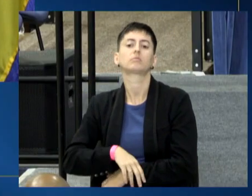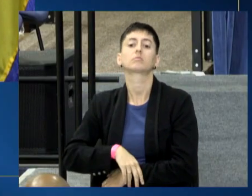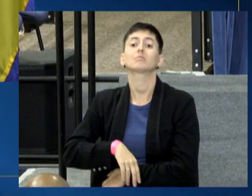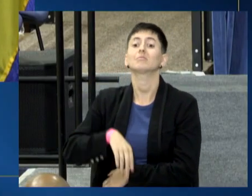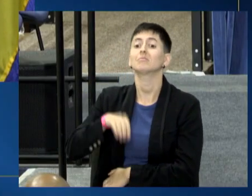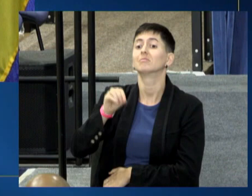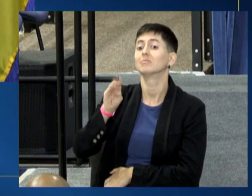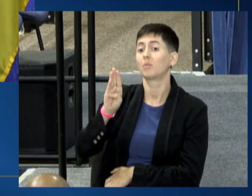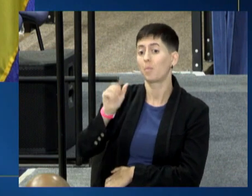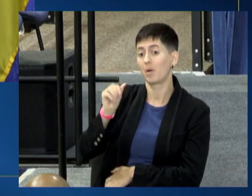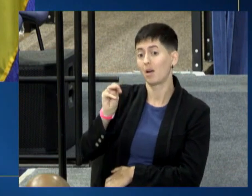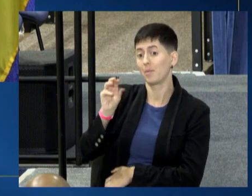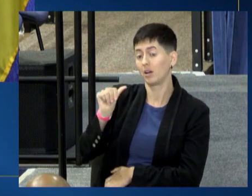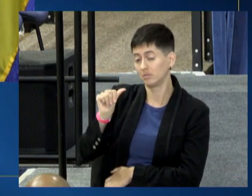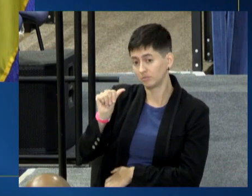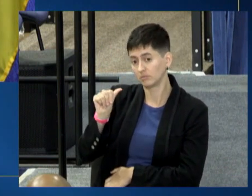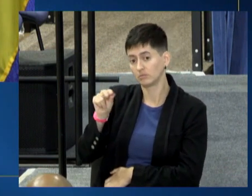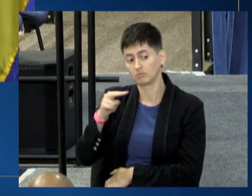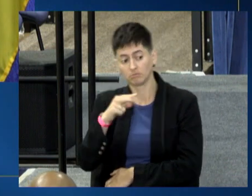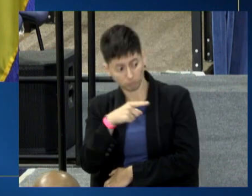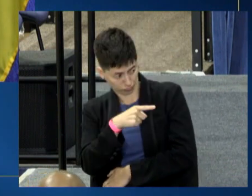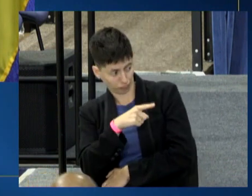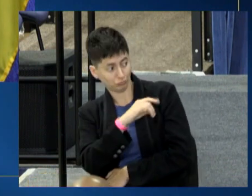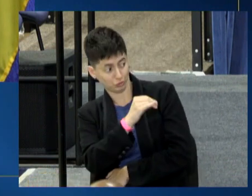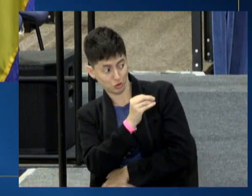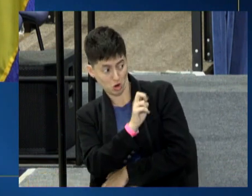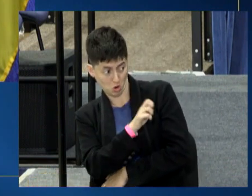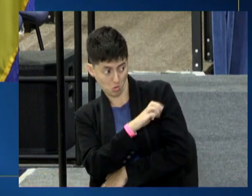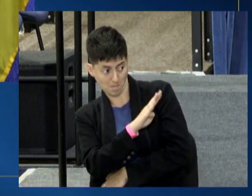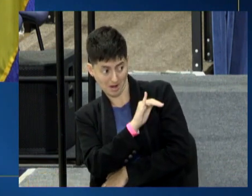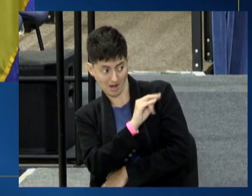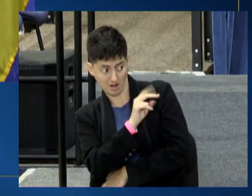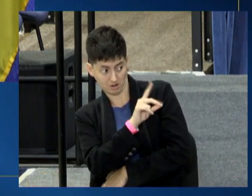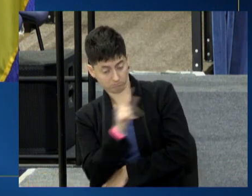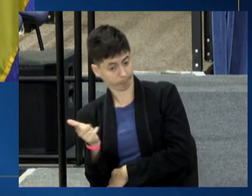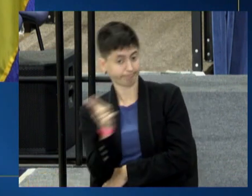"We're putting Joe in charge of mission control." And Joe took the mantle and run with it. Really